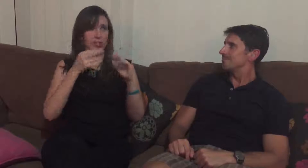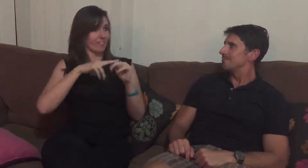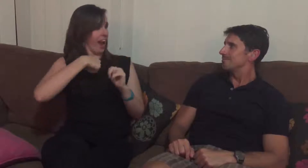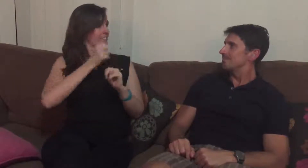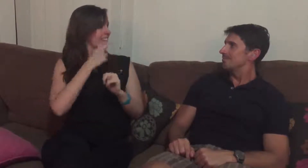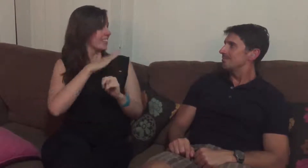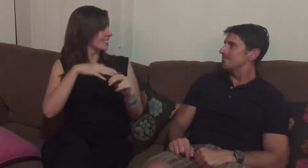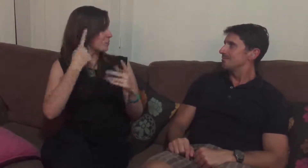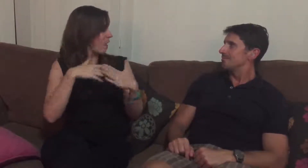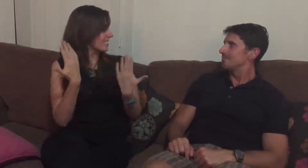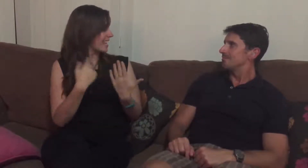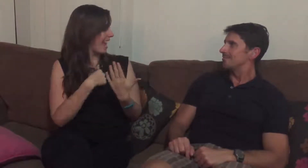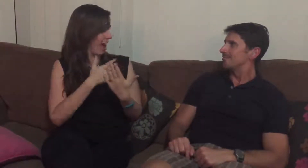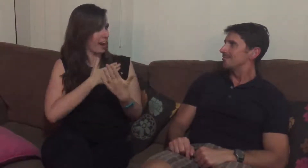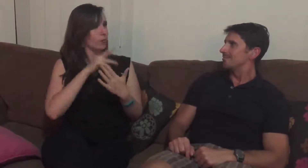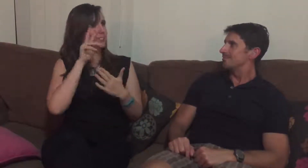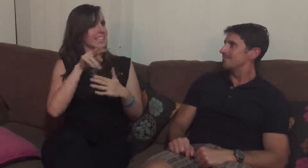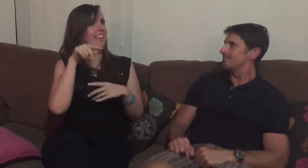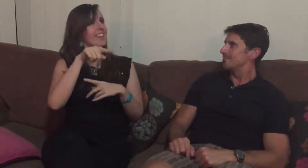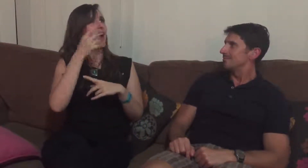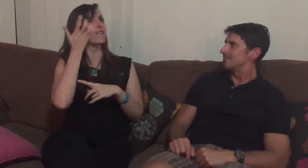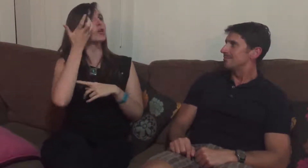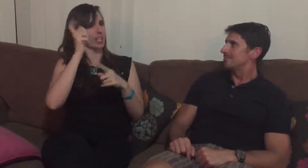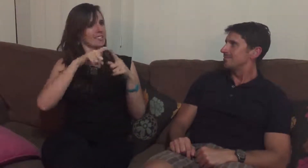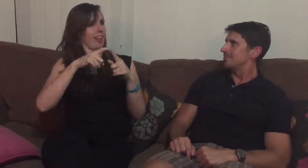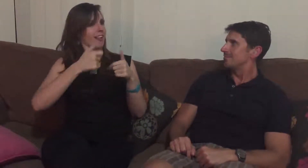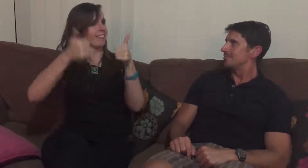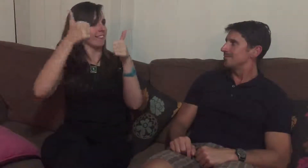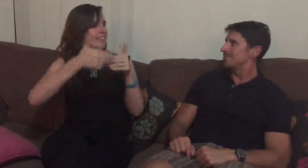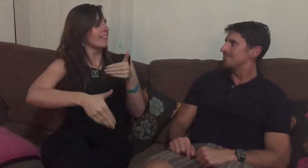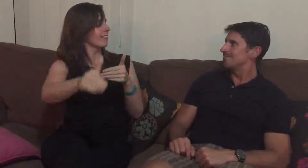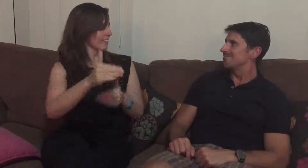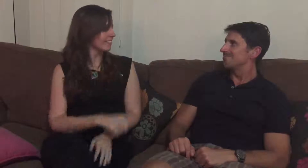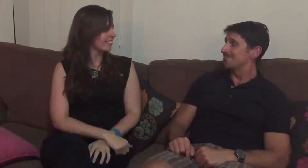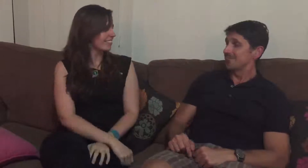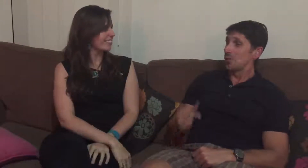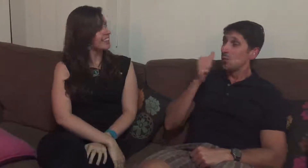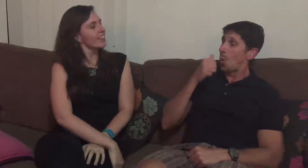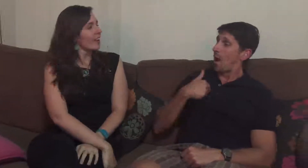have the same experience I had. And that will help them to have a positive life experience.